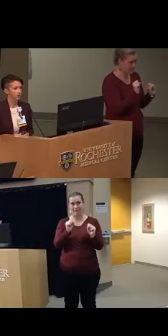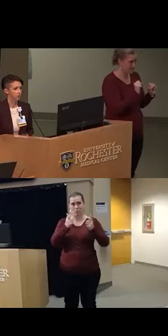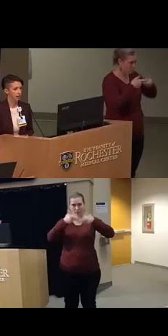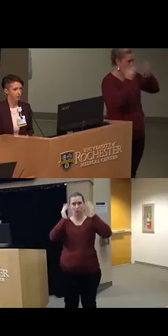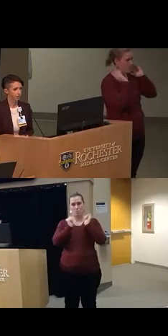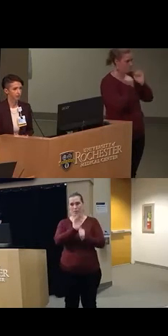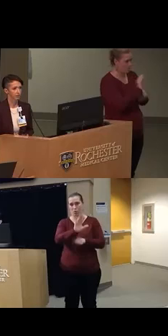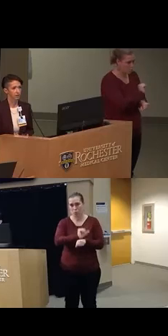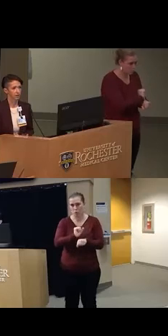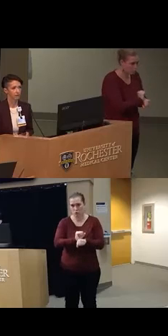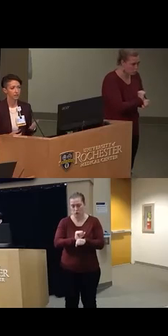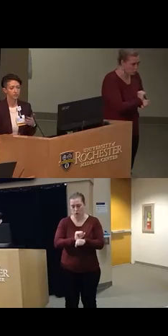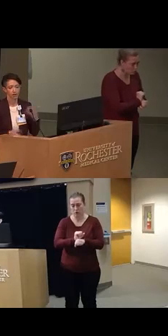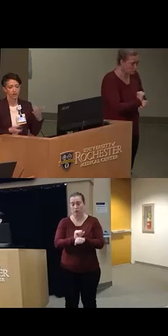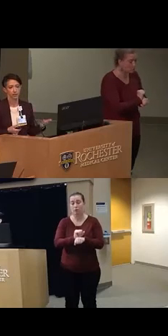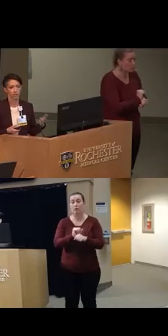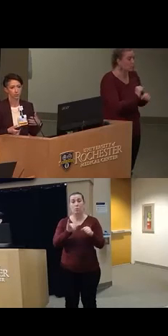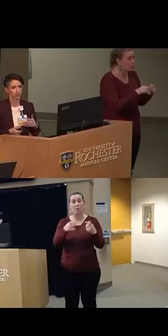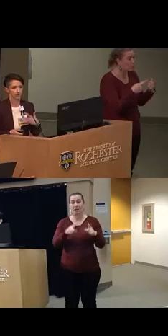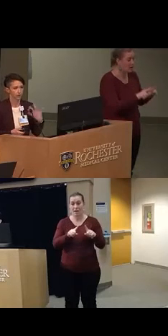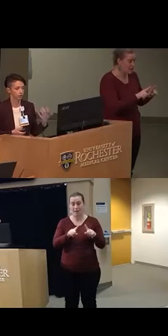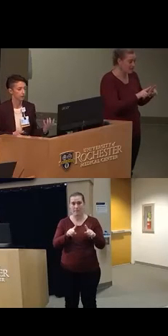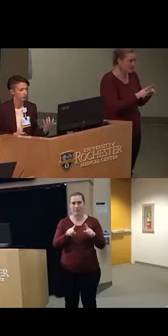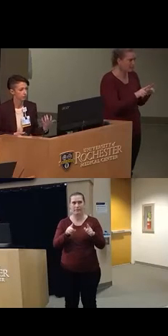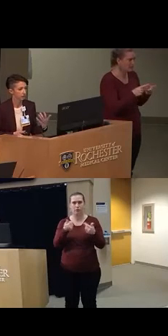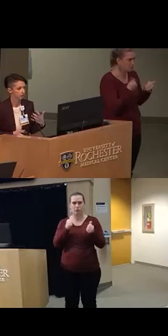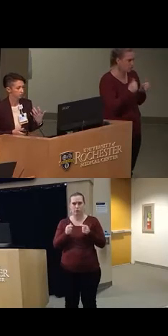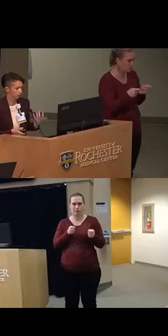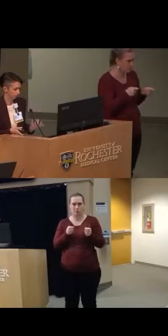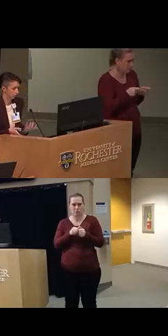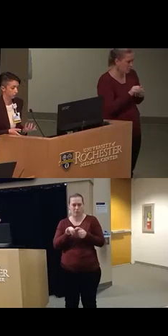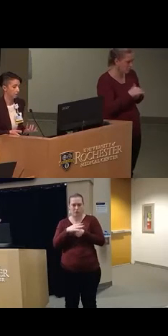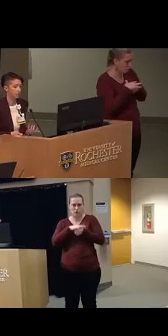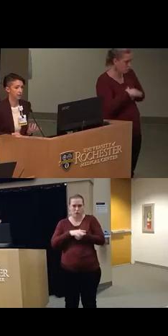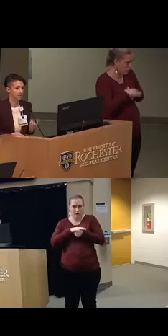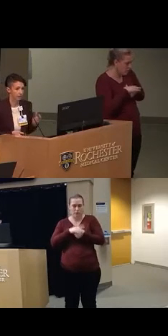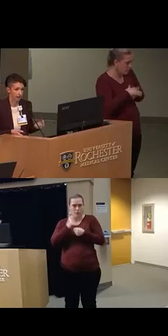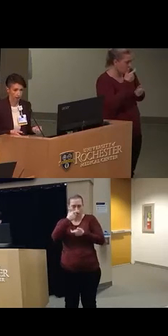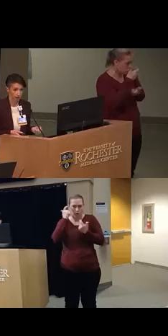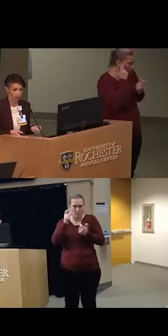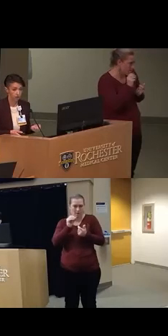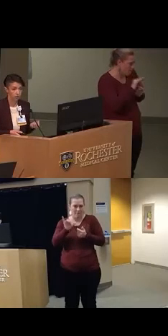and when that happens not only are they dealing with the stress and or or trauma of that acute